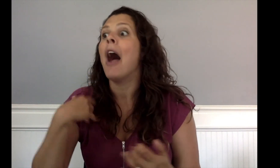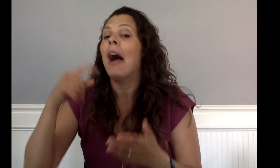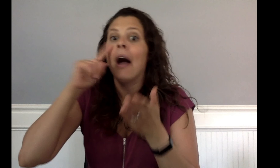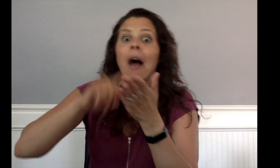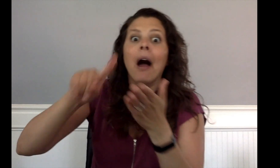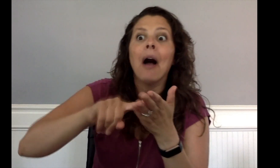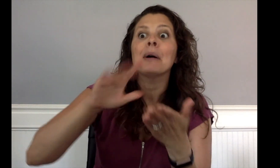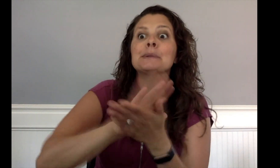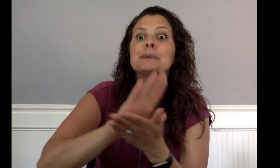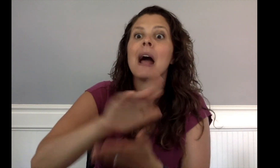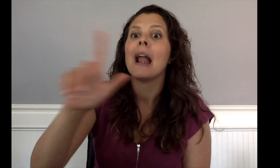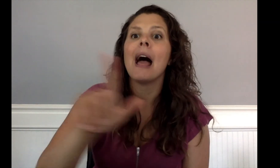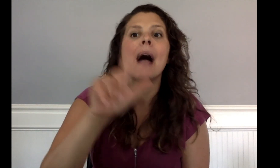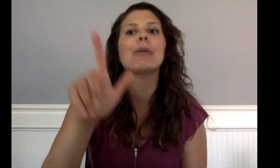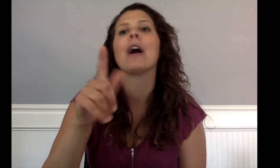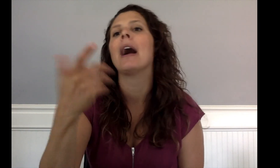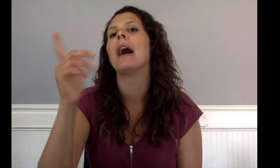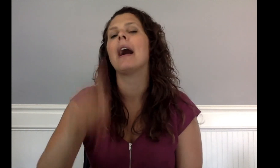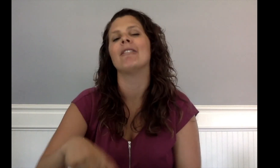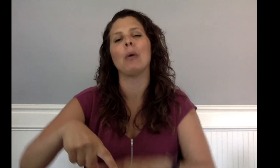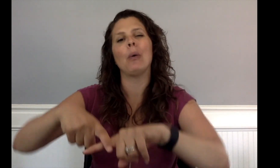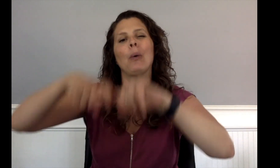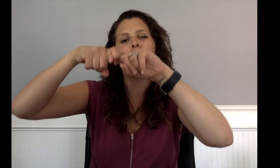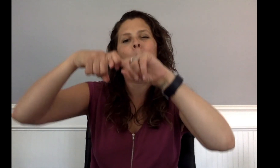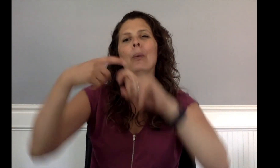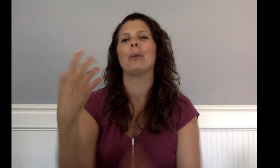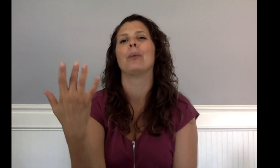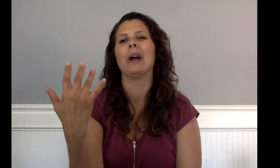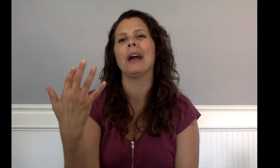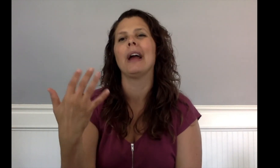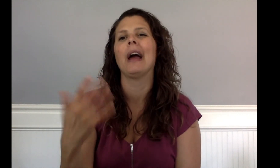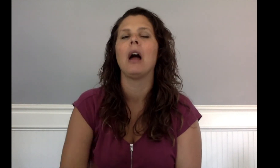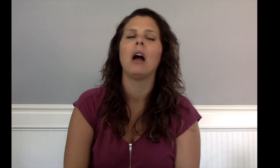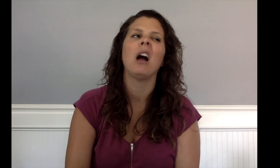Now we have to wait to investigate the library."